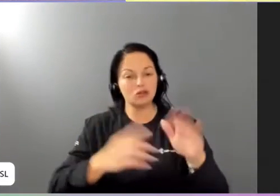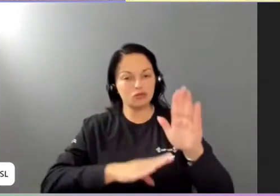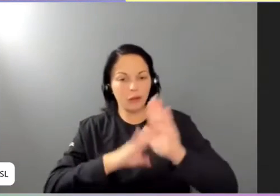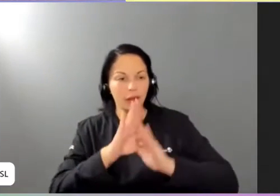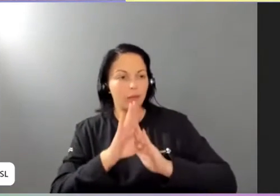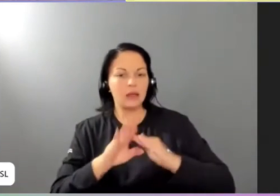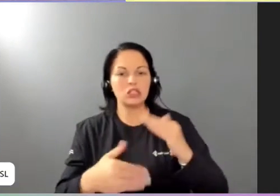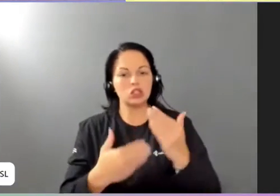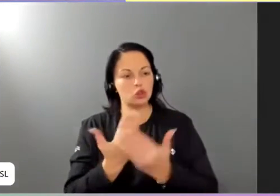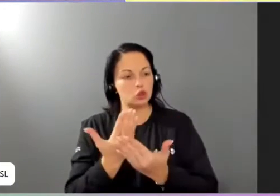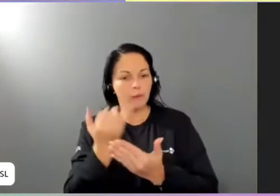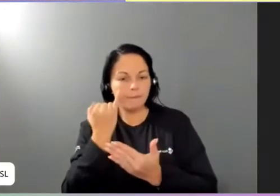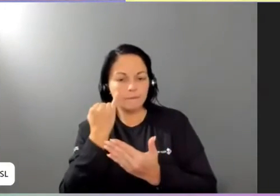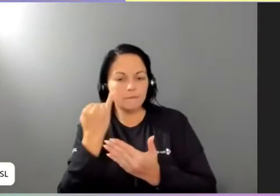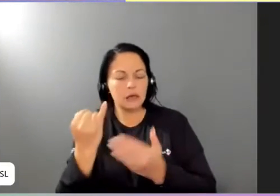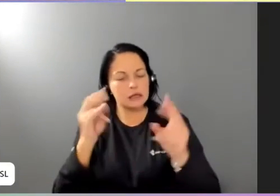key, and very difficult to do. It's a custom framework for